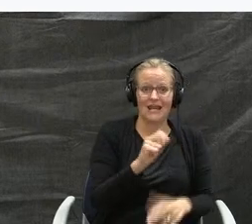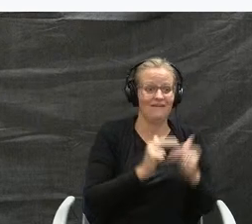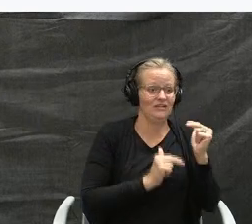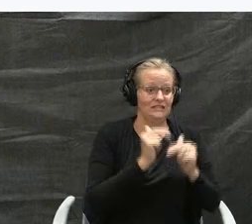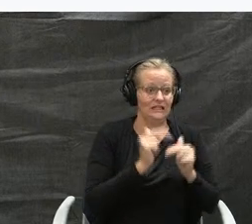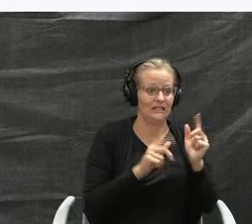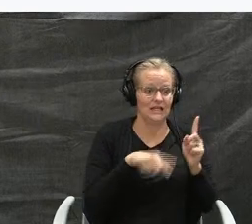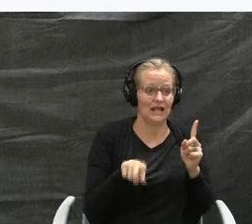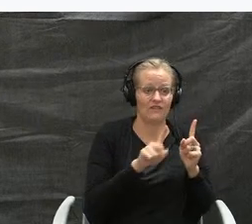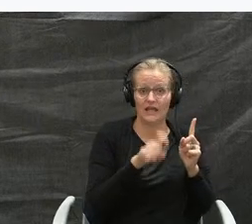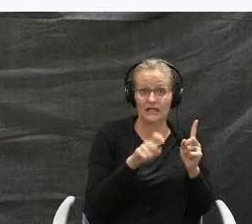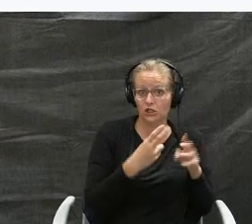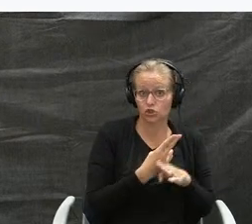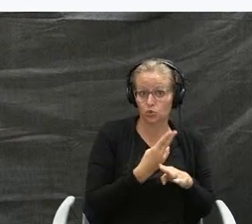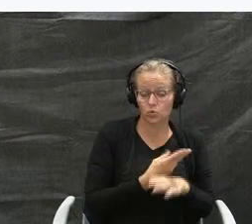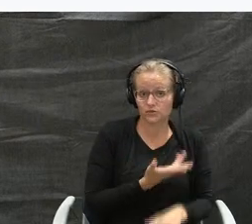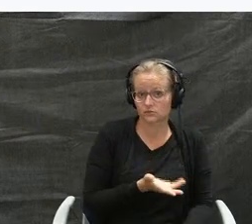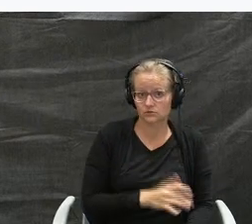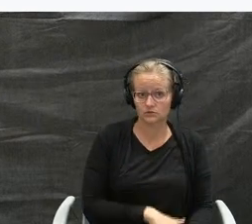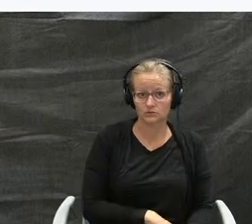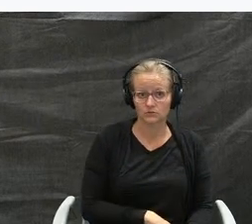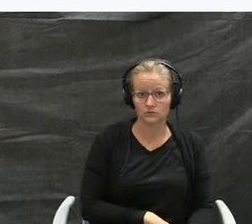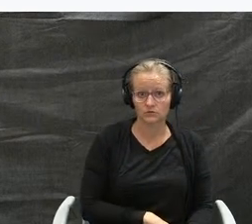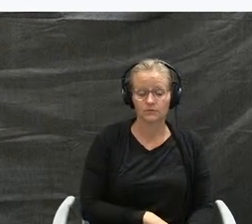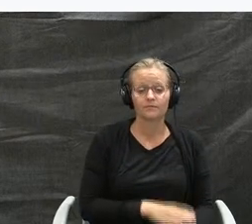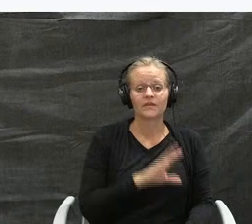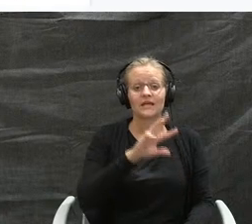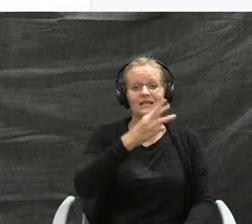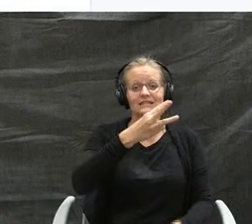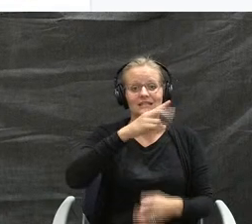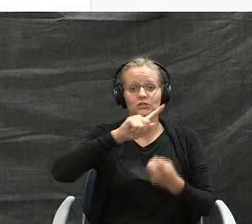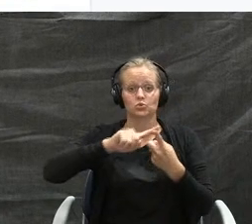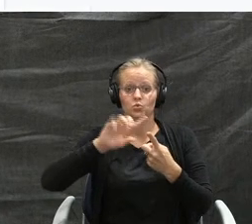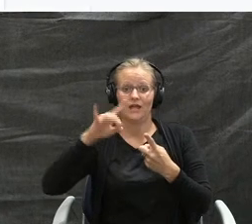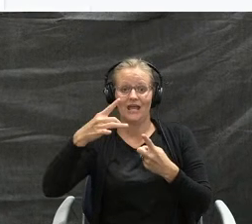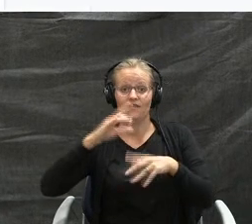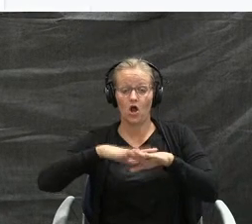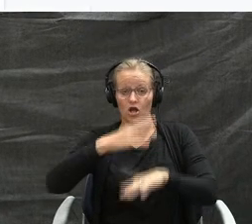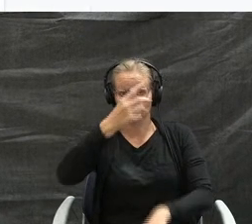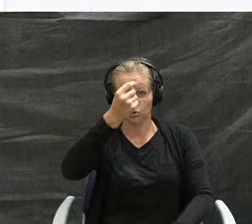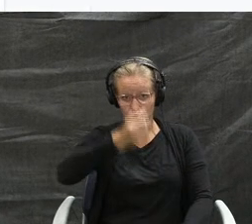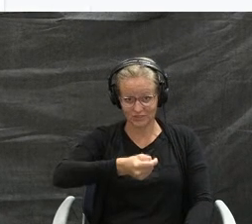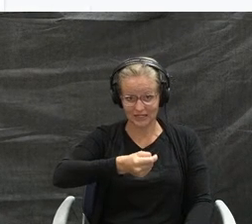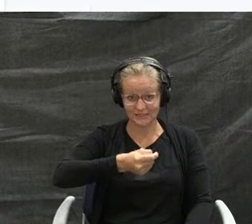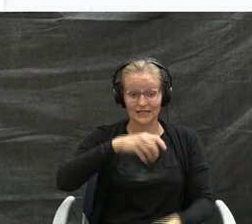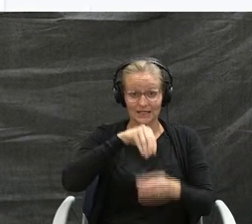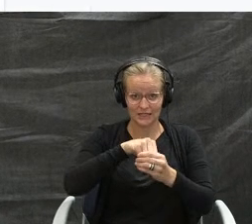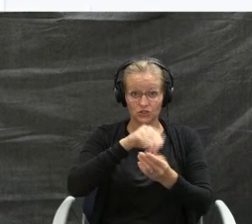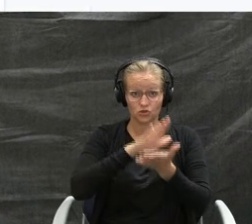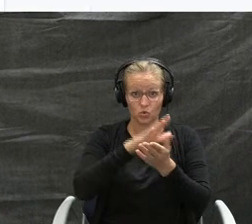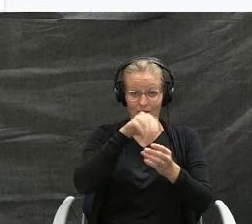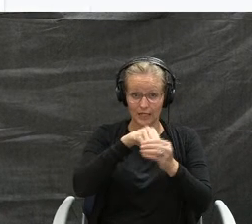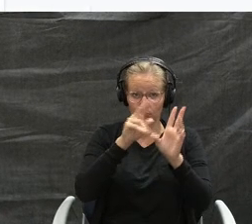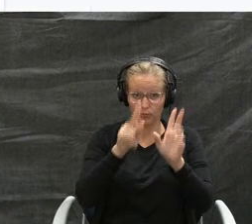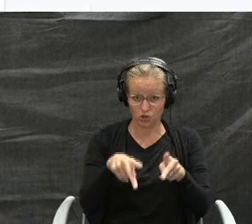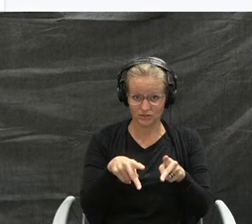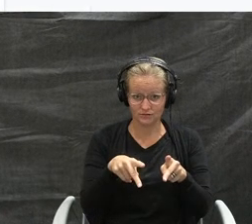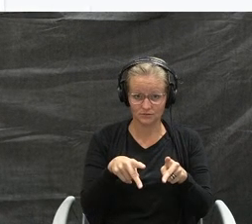to do, needed to use grades six through 8 on Tuesday in school, in person and elementary